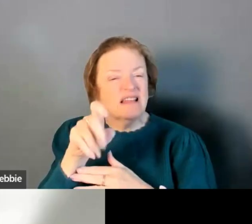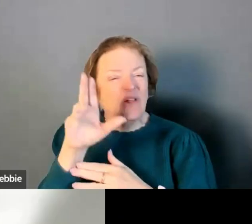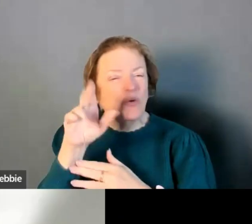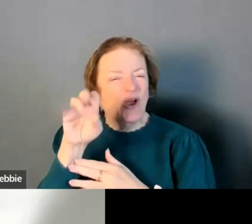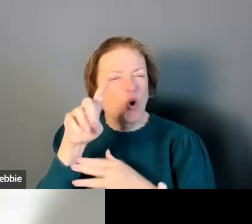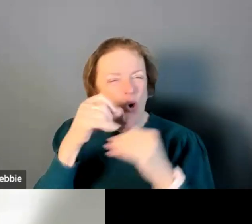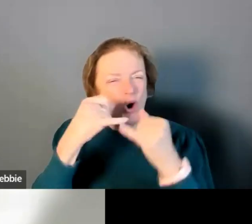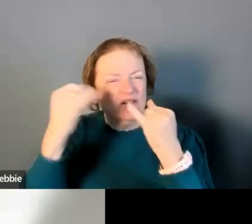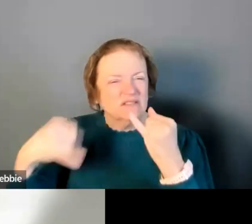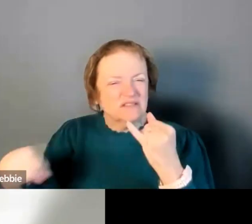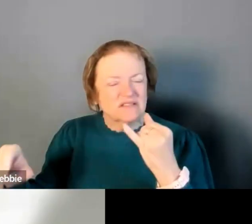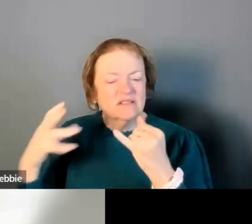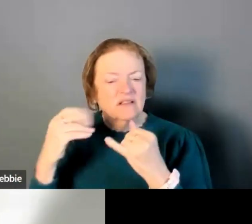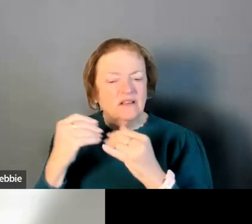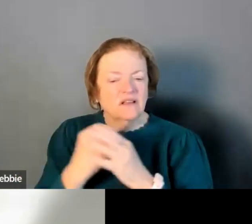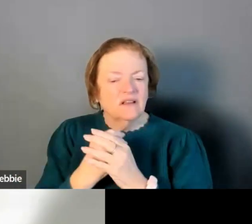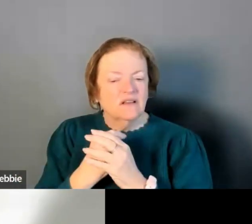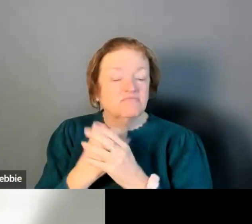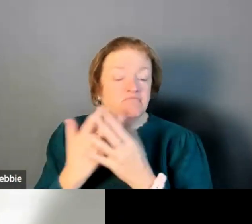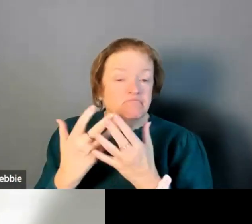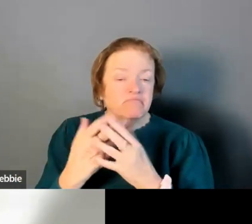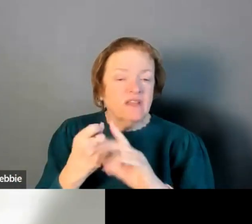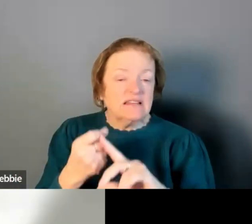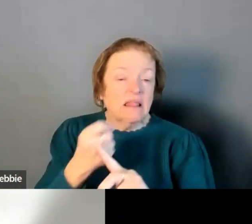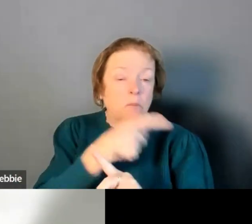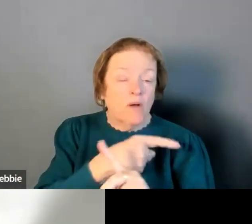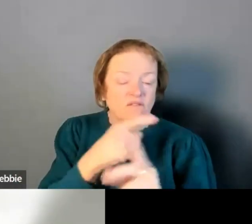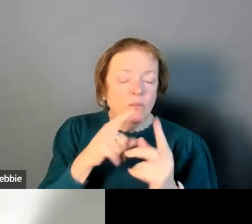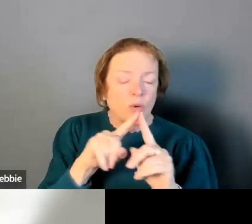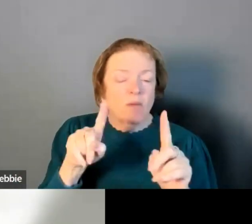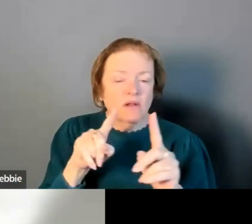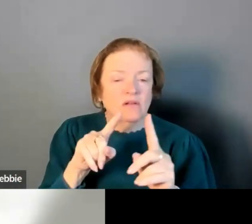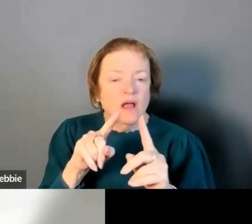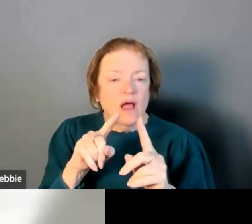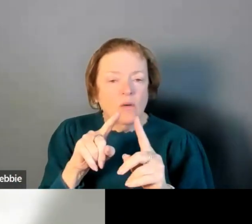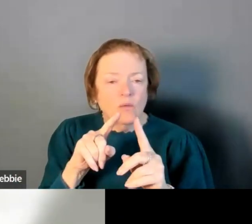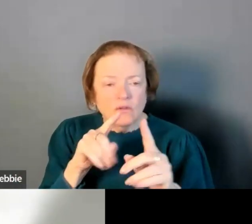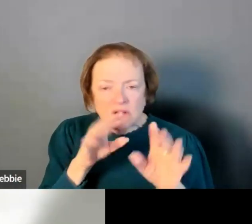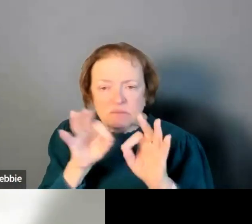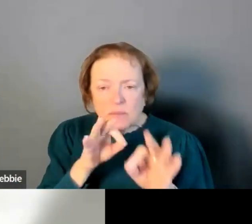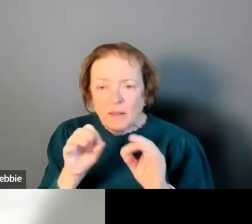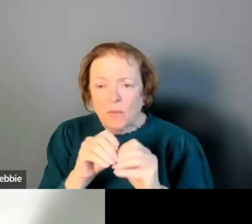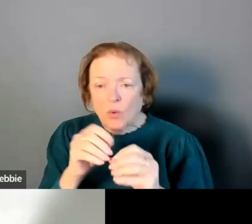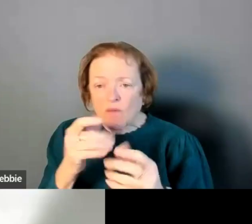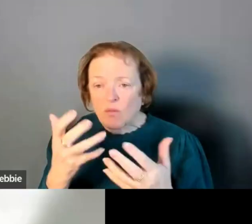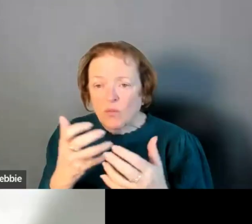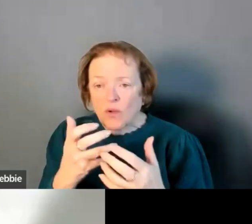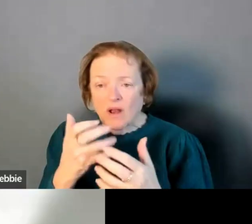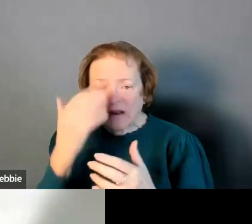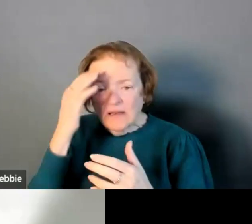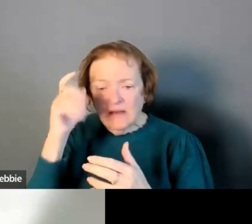but I think we got a grasp on it.